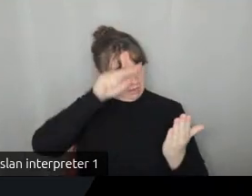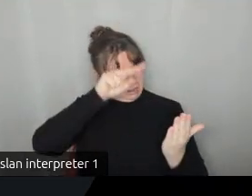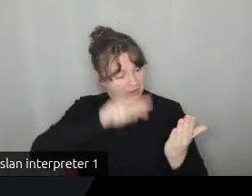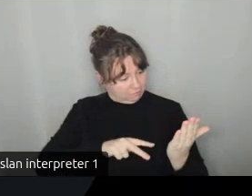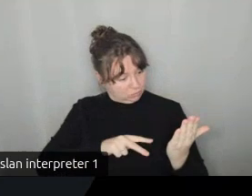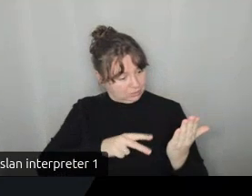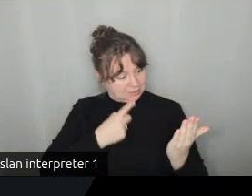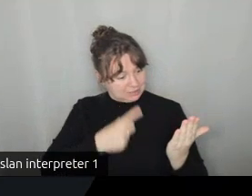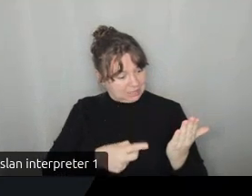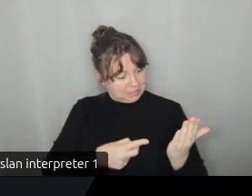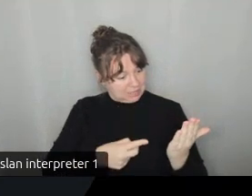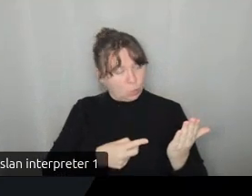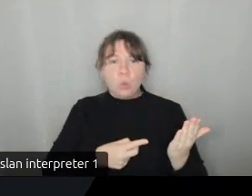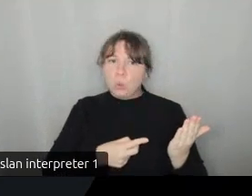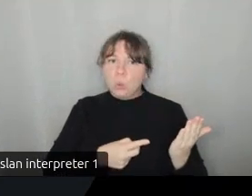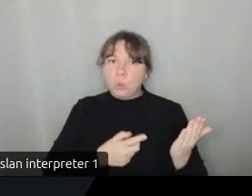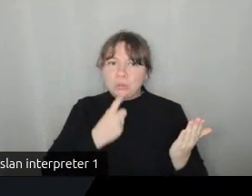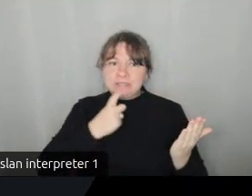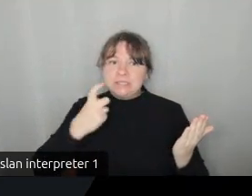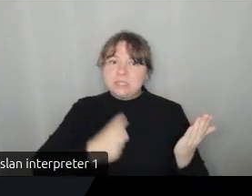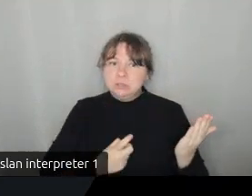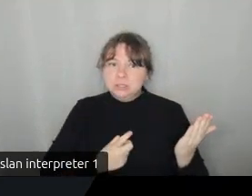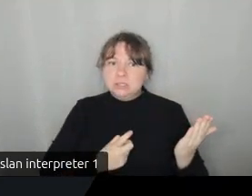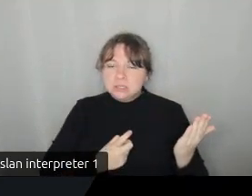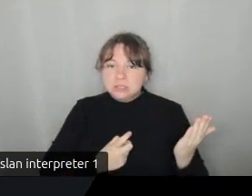"No, we're quite worried about this." They can then go and have it viewed by